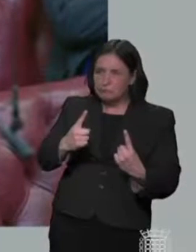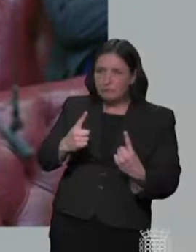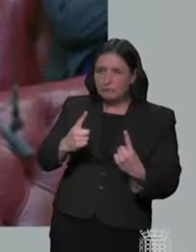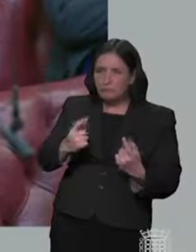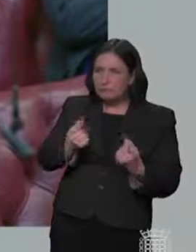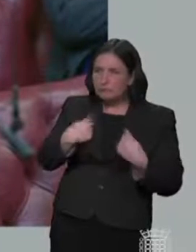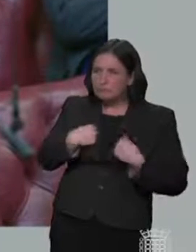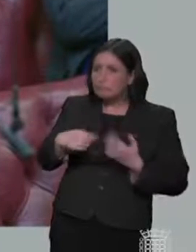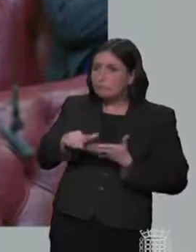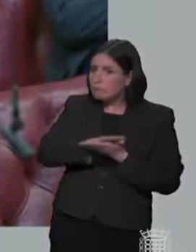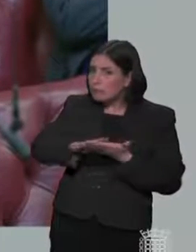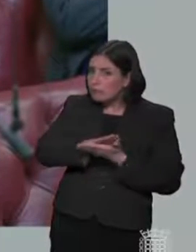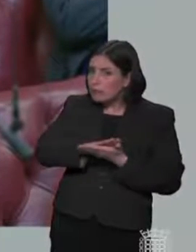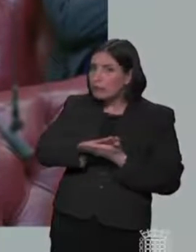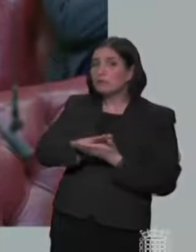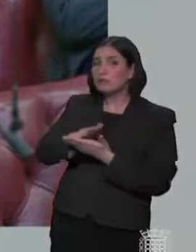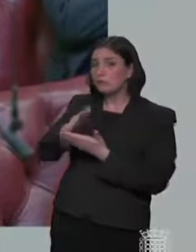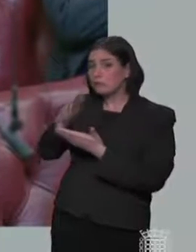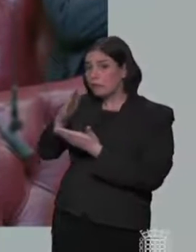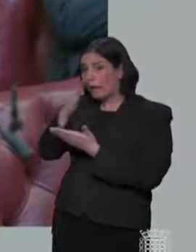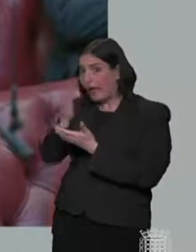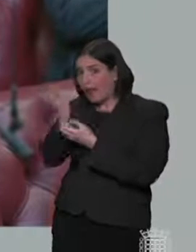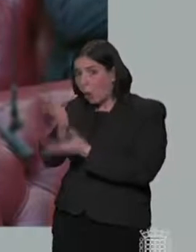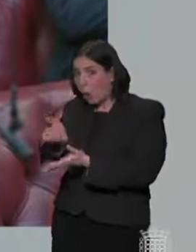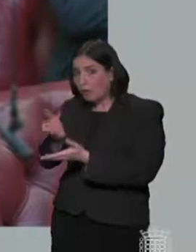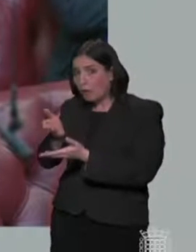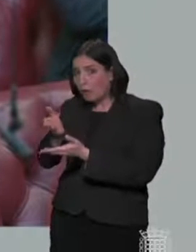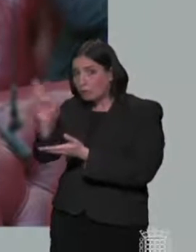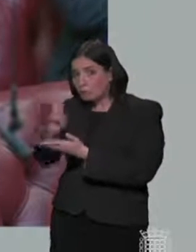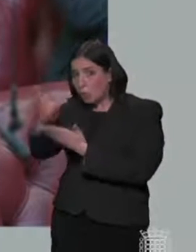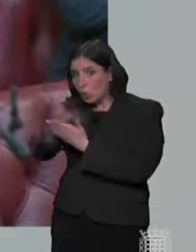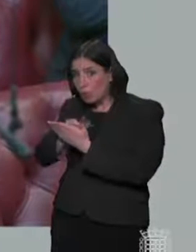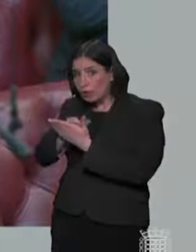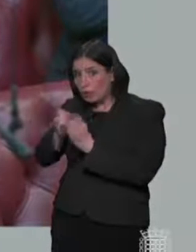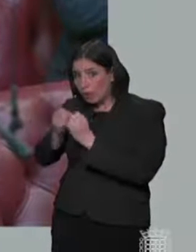a language option within the school's curriculum and i know that the rnad have been working on this